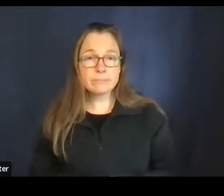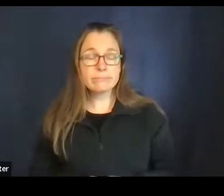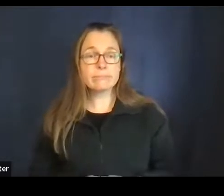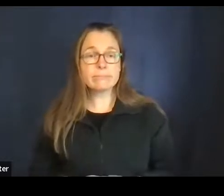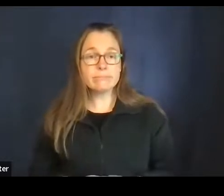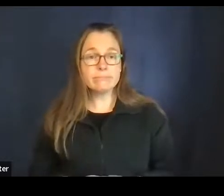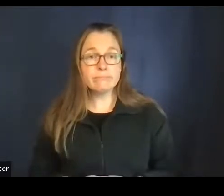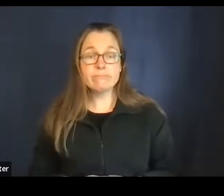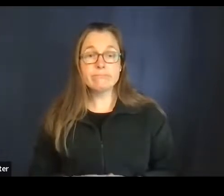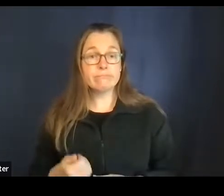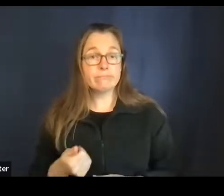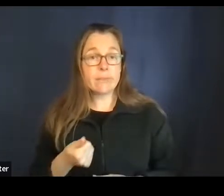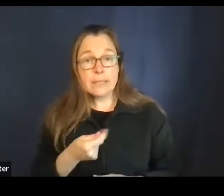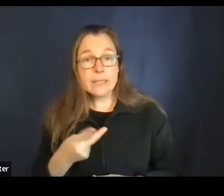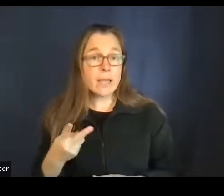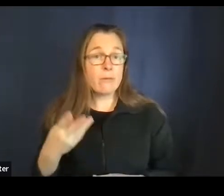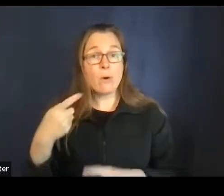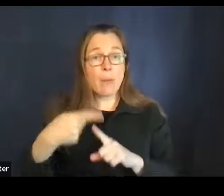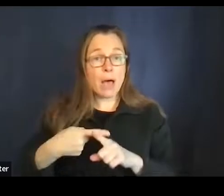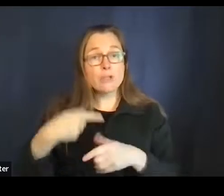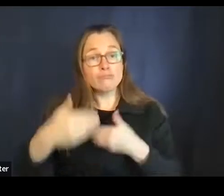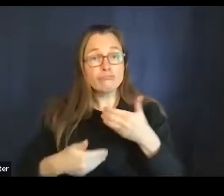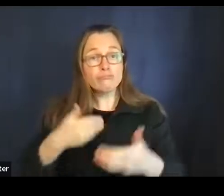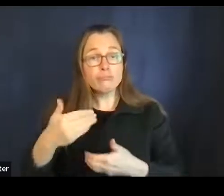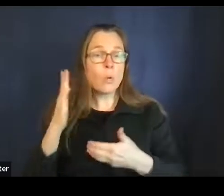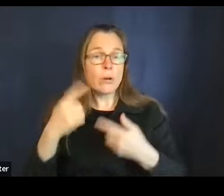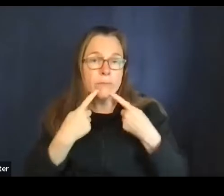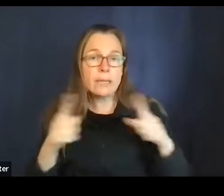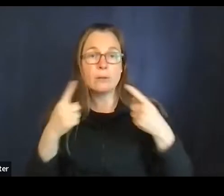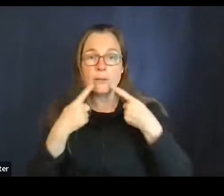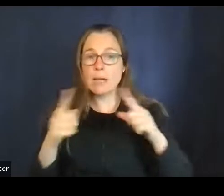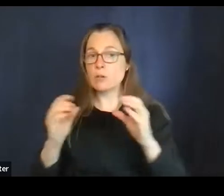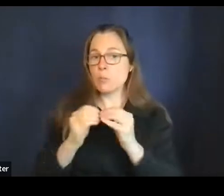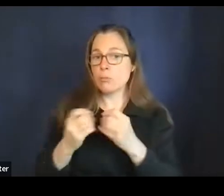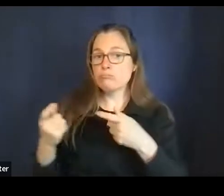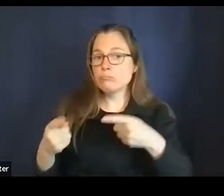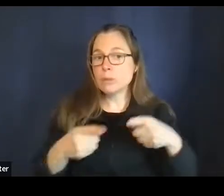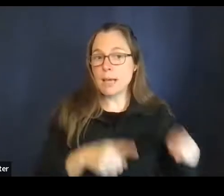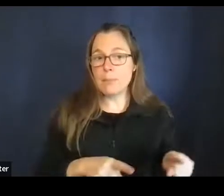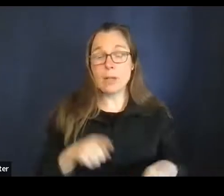You will hear more about this transition planning work. You will see a voting implementation strategy,